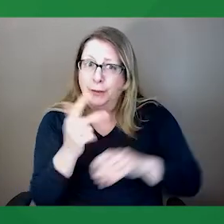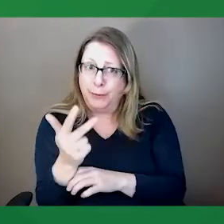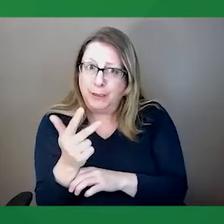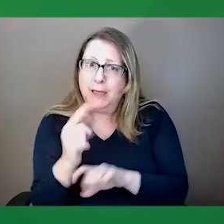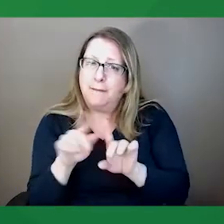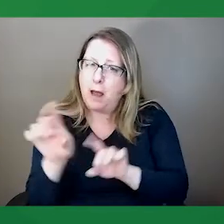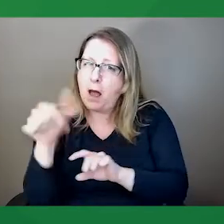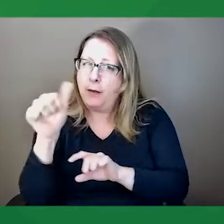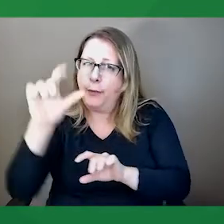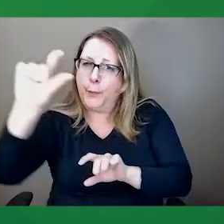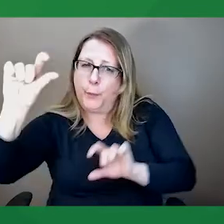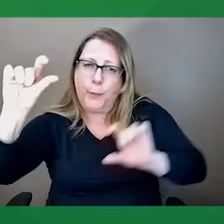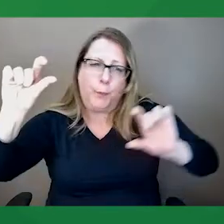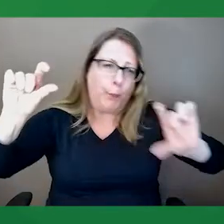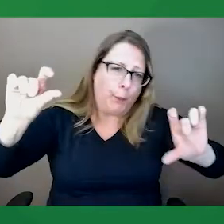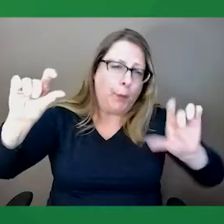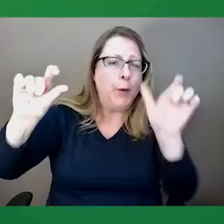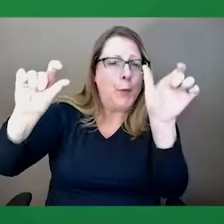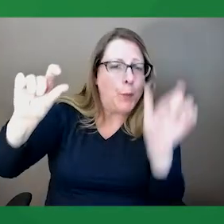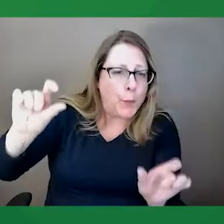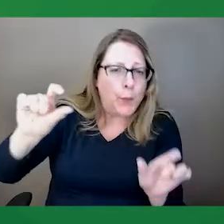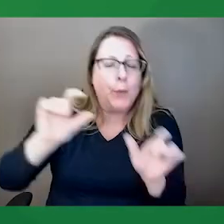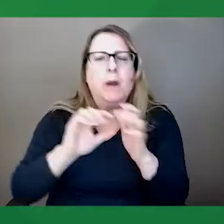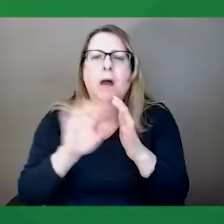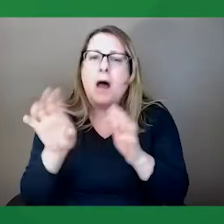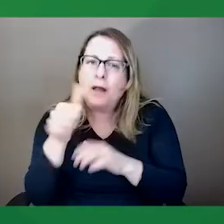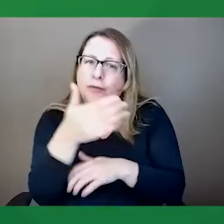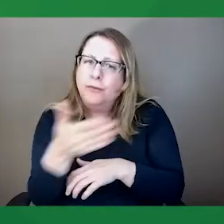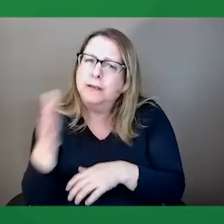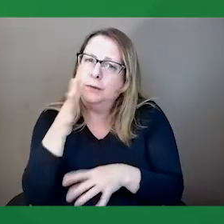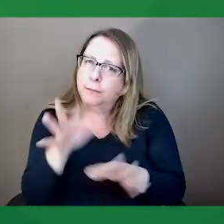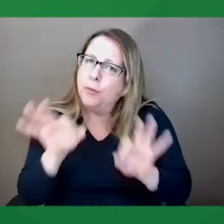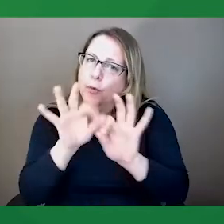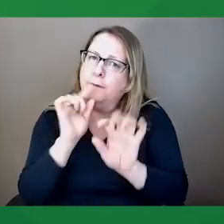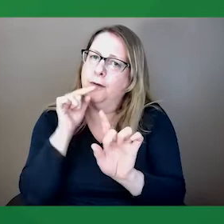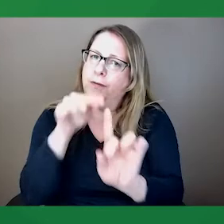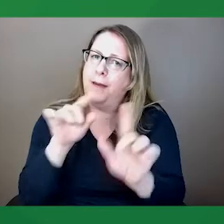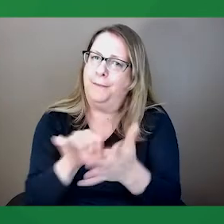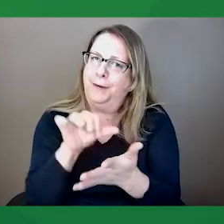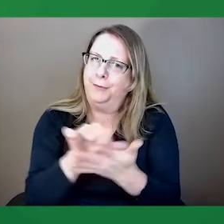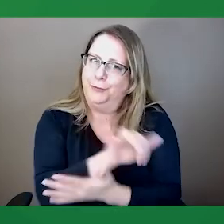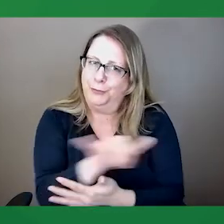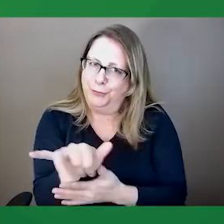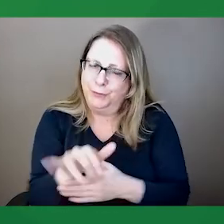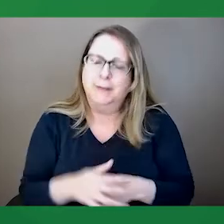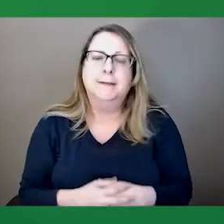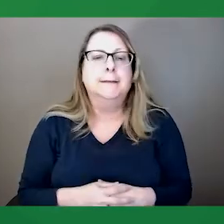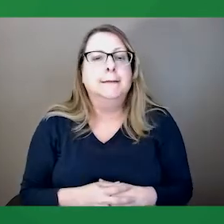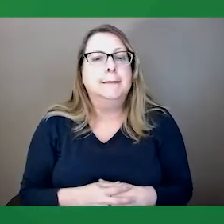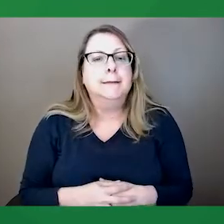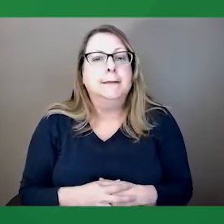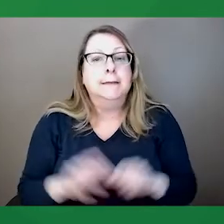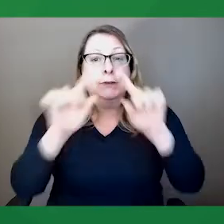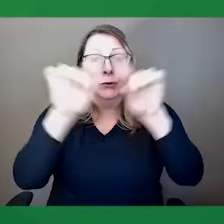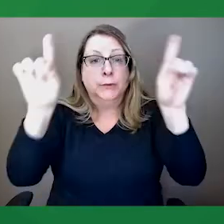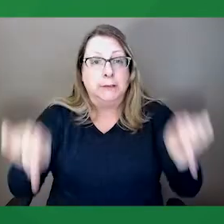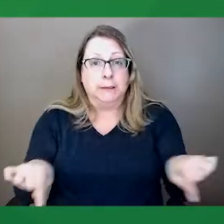we're not only thinking about the header, the main and the footer, there are other elements that are important to define in the page.